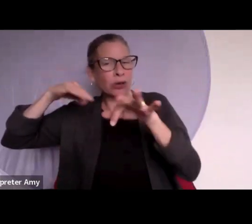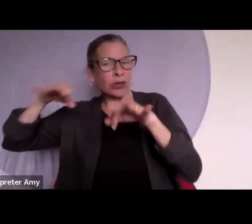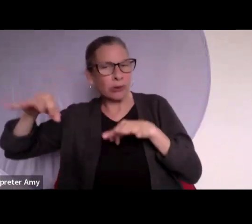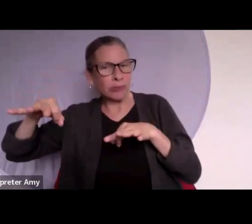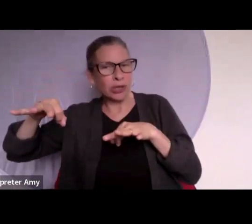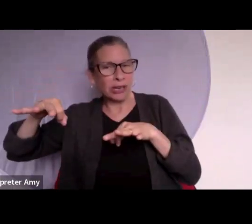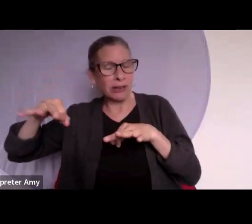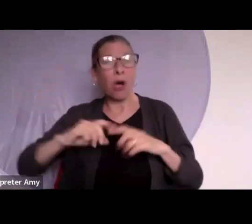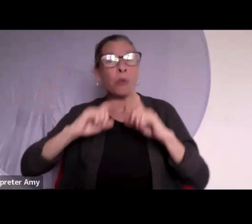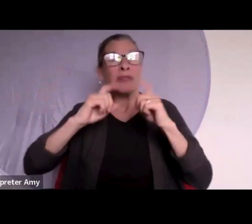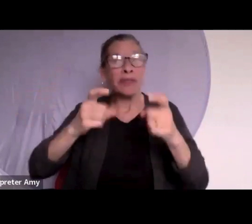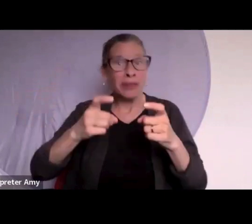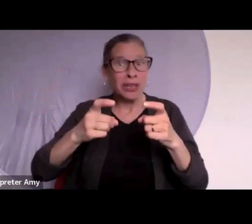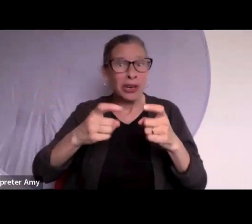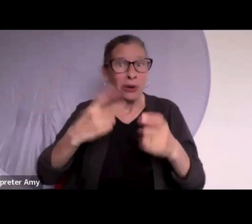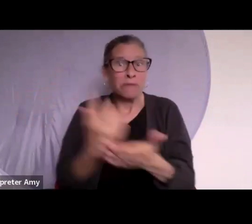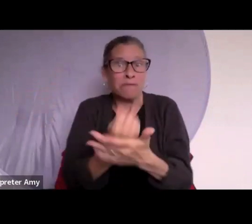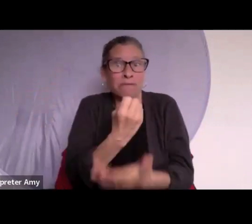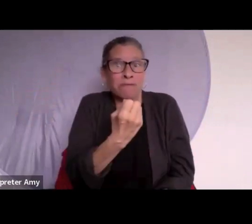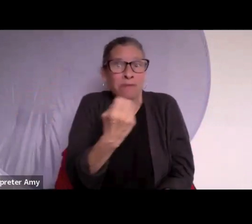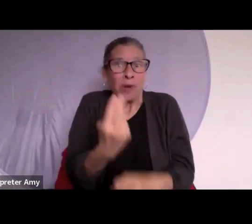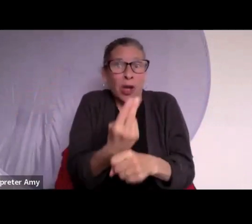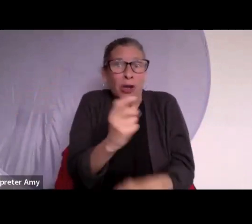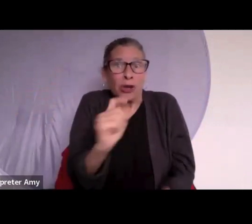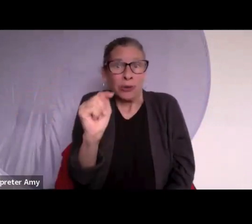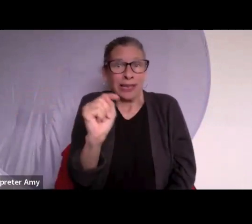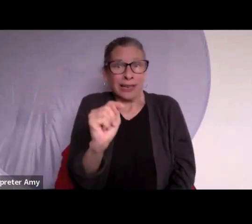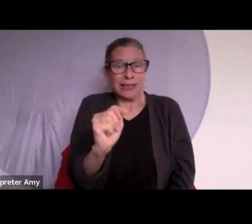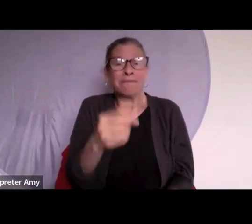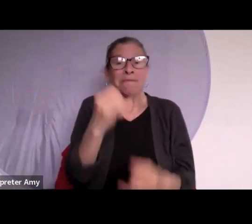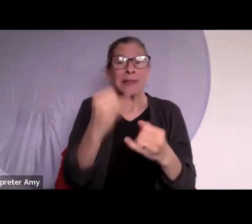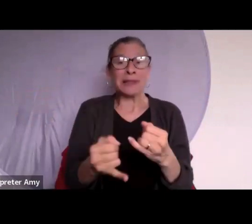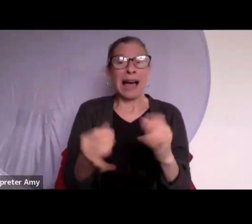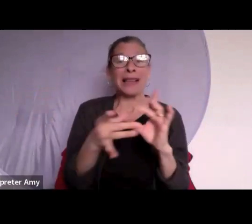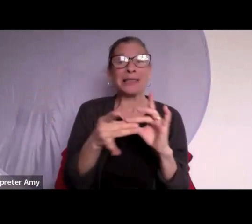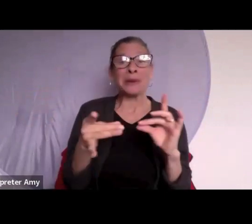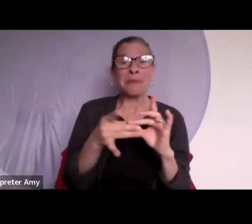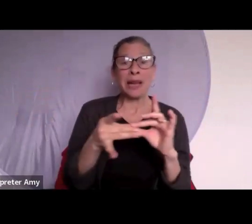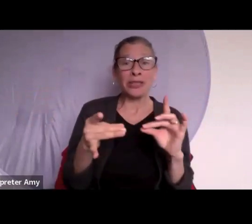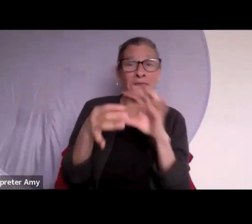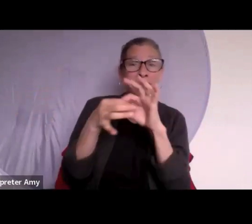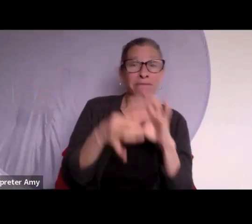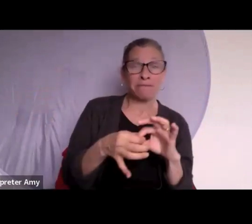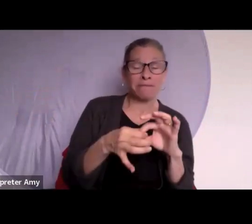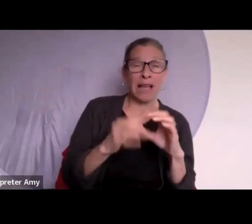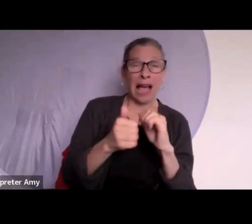sure that people use it. The last thing I was gonna mention in terms of how we selected films, we have a committee